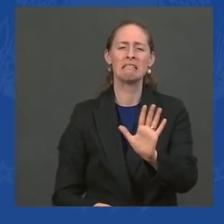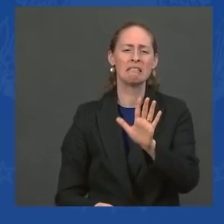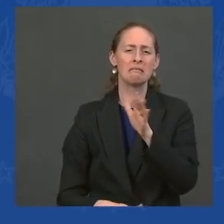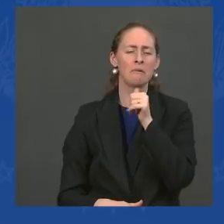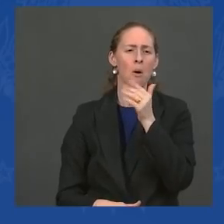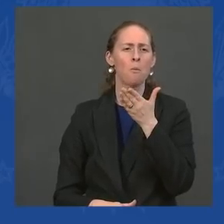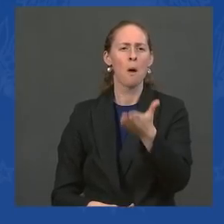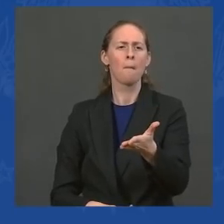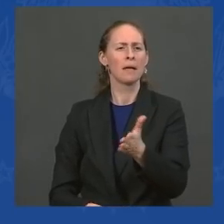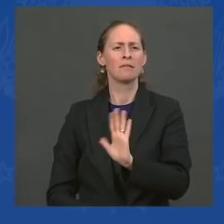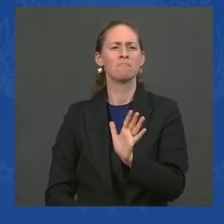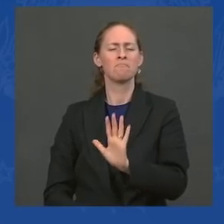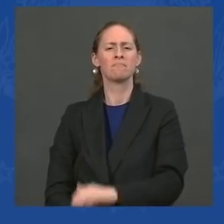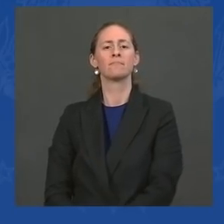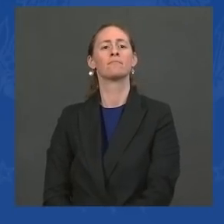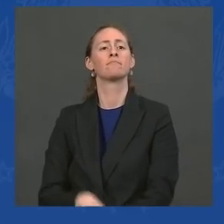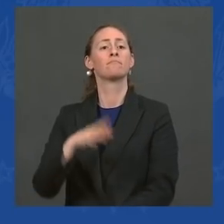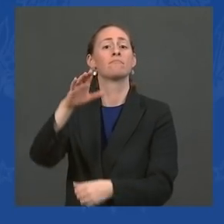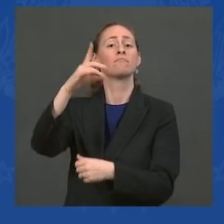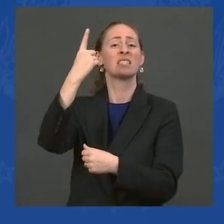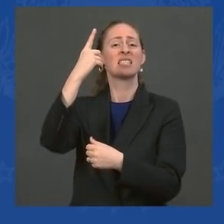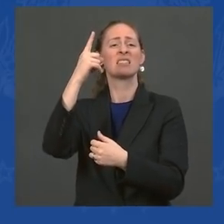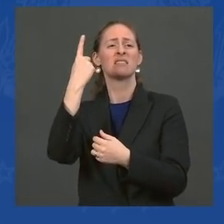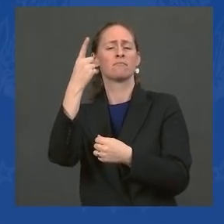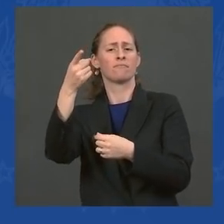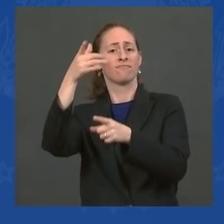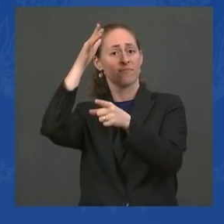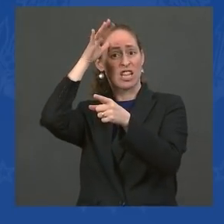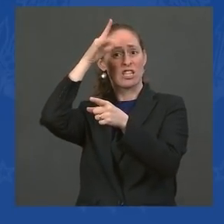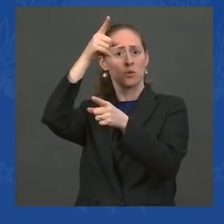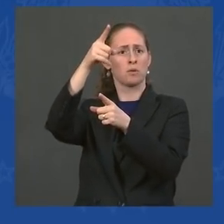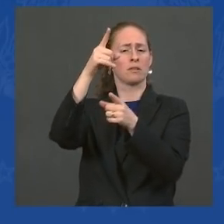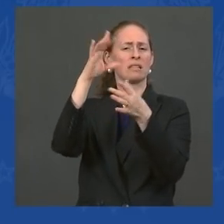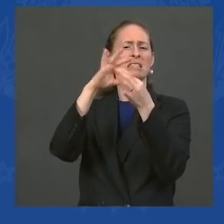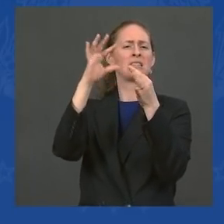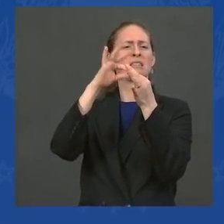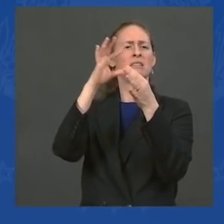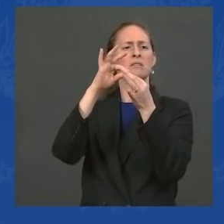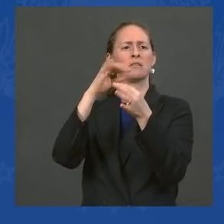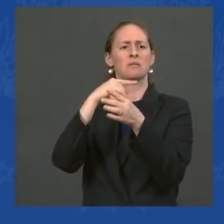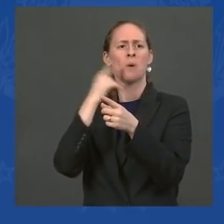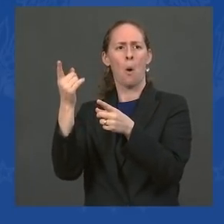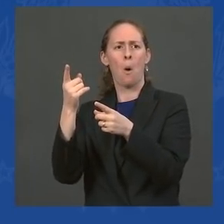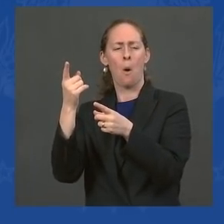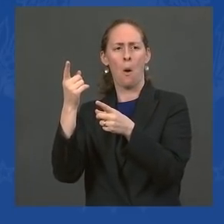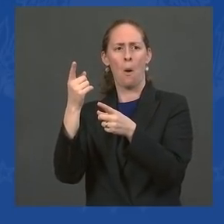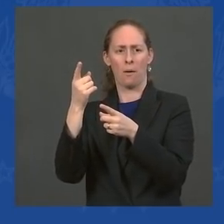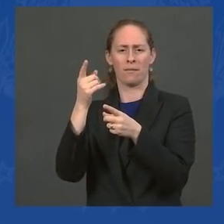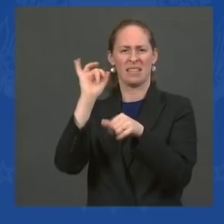And he said, "I'll bet…" I won't use the exact language. He turned to me -- I'm across the table, and he's just got -- he and three of his sons.